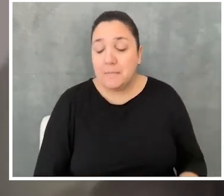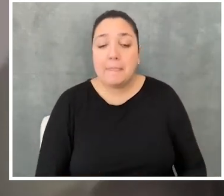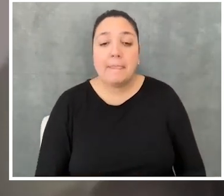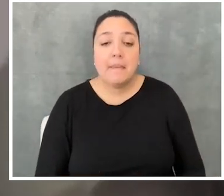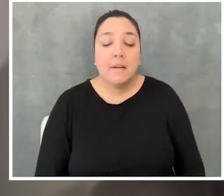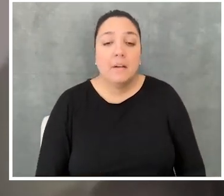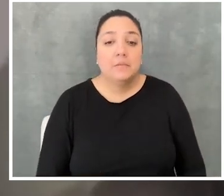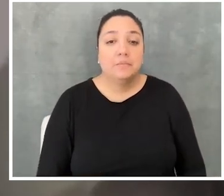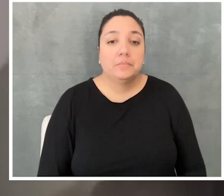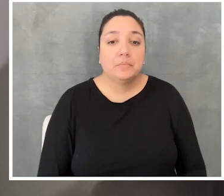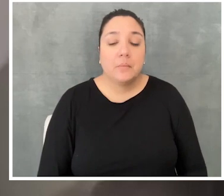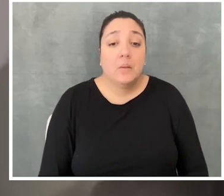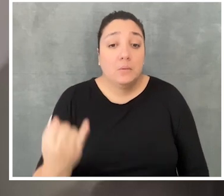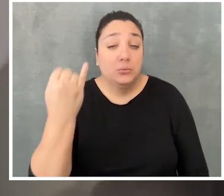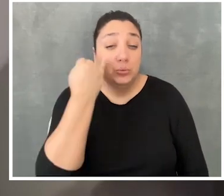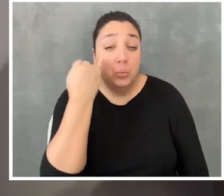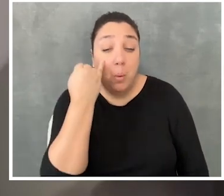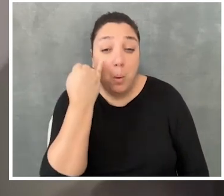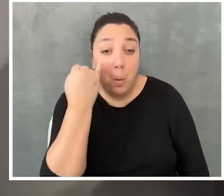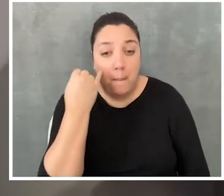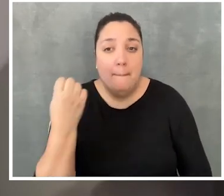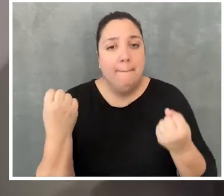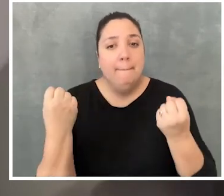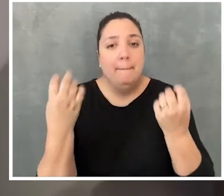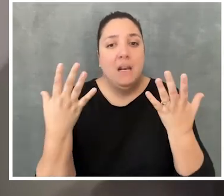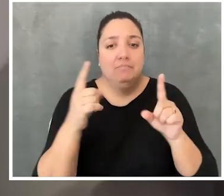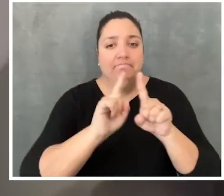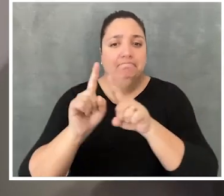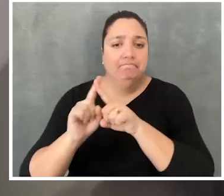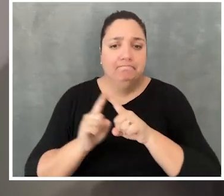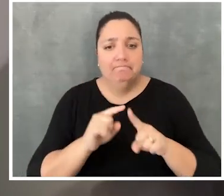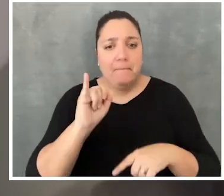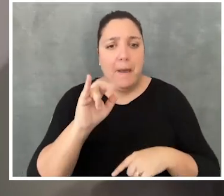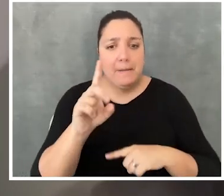when a person is multi-marginalized because of their identities,